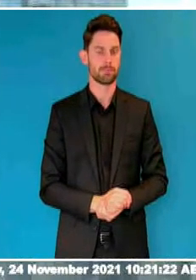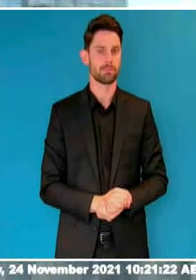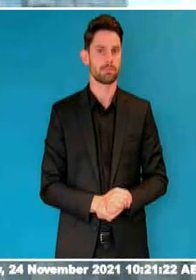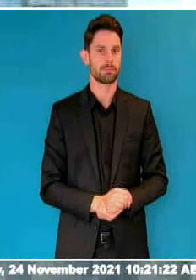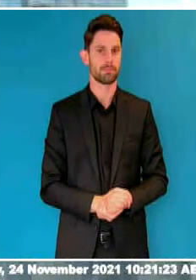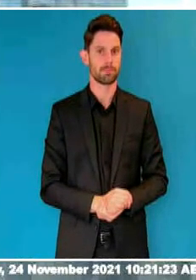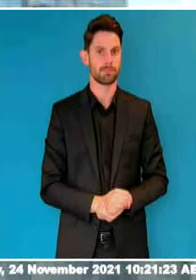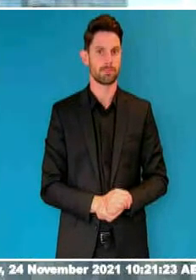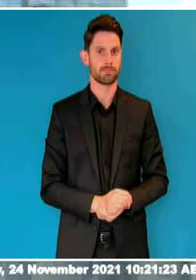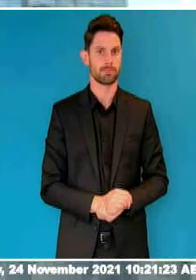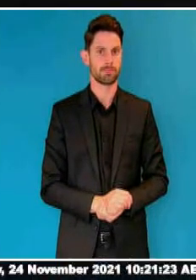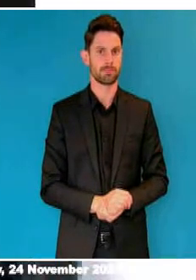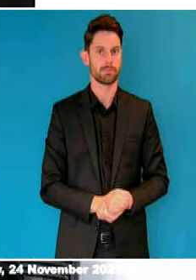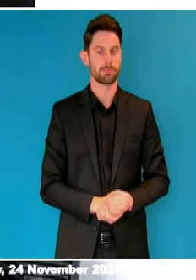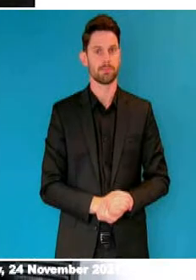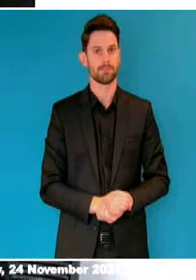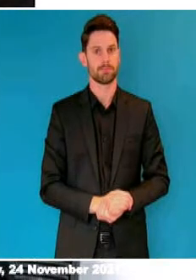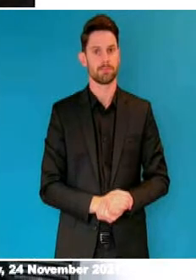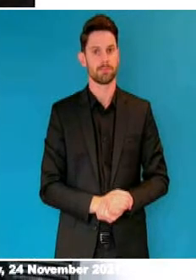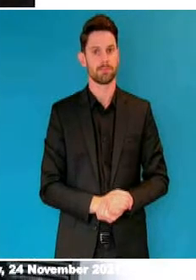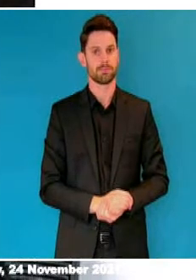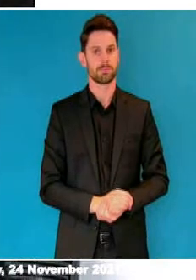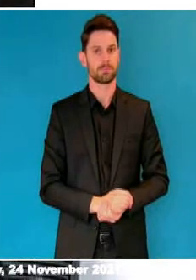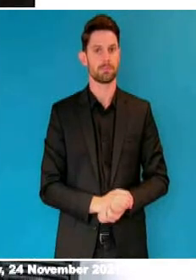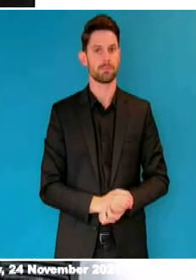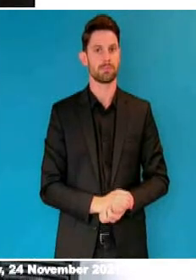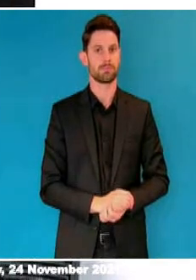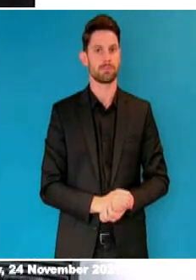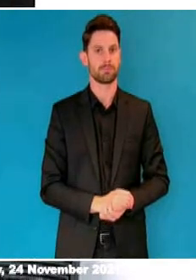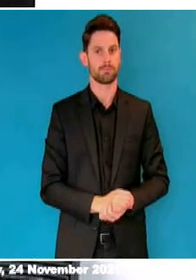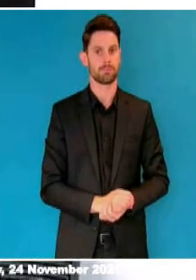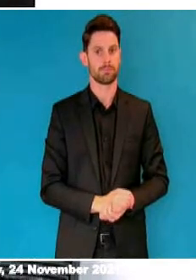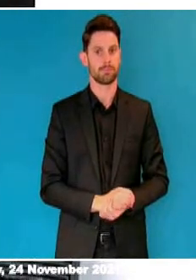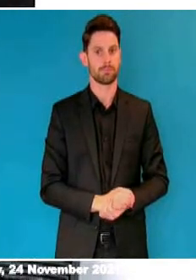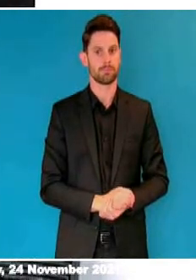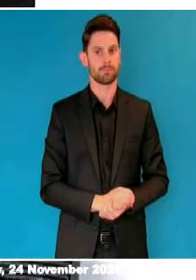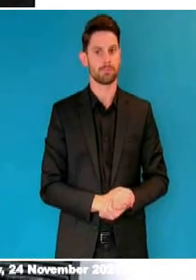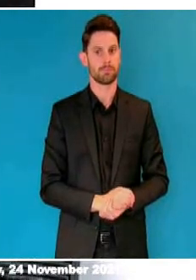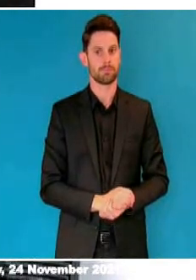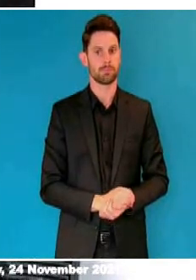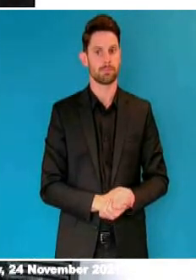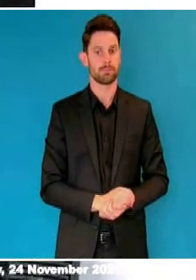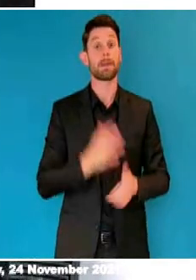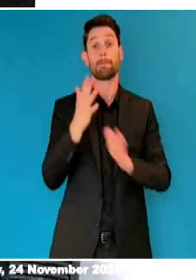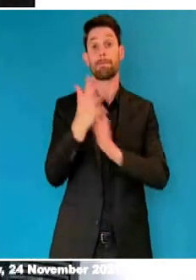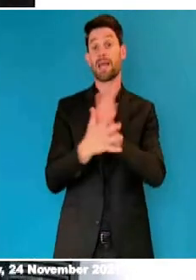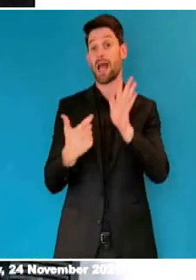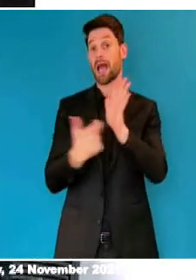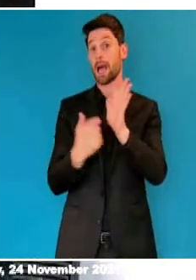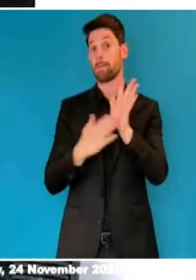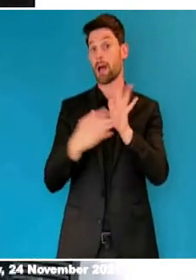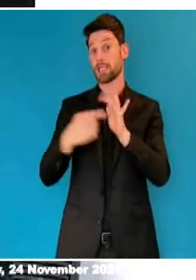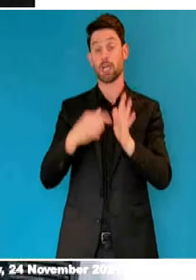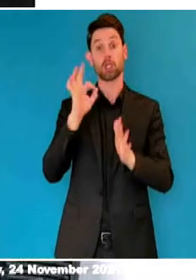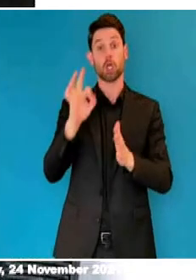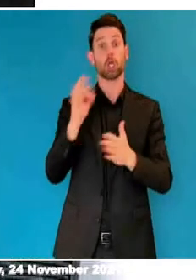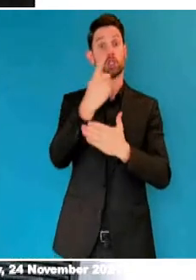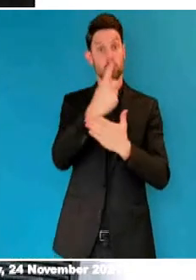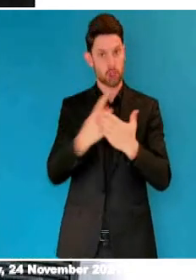assessment of requests for adjustment, it isn't just inherent requirements, is that what you are telling the Royal Commission?